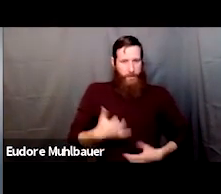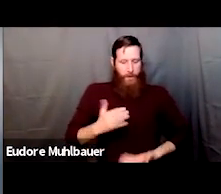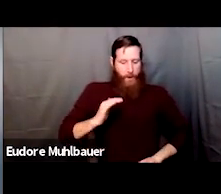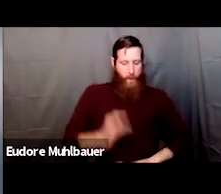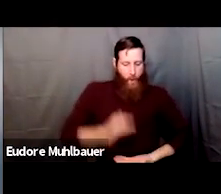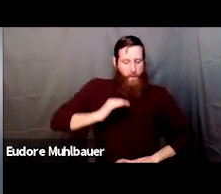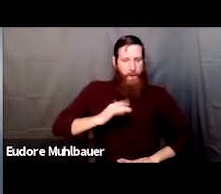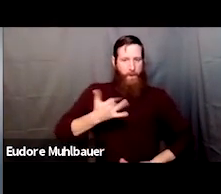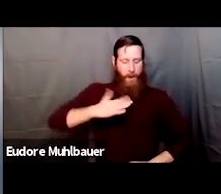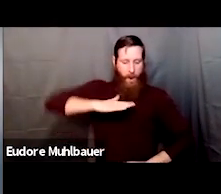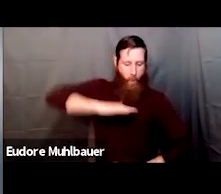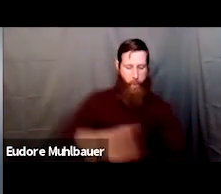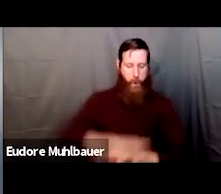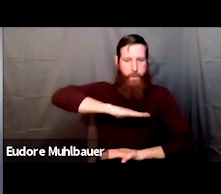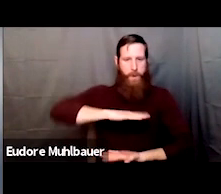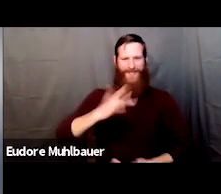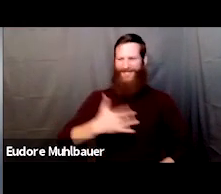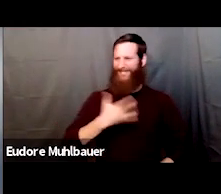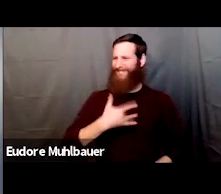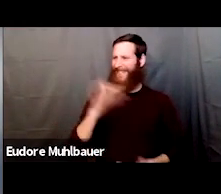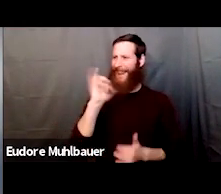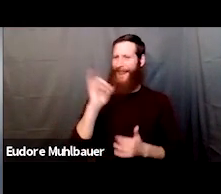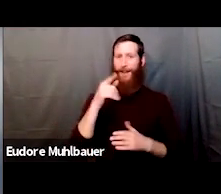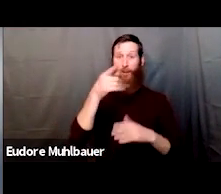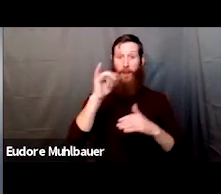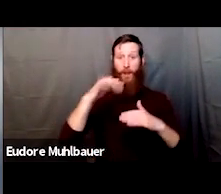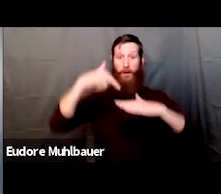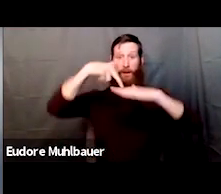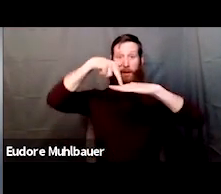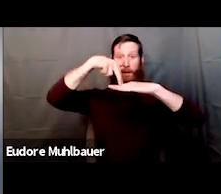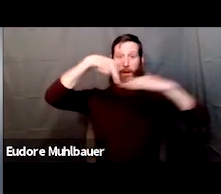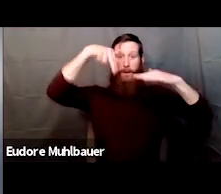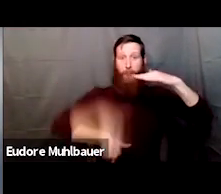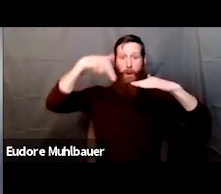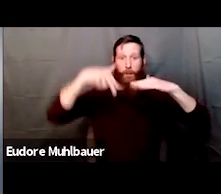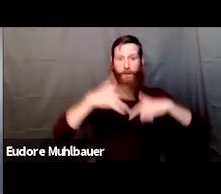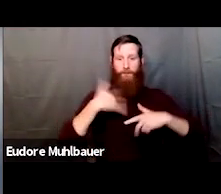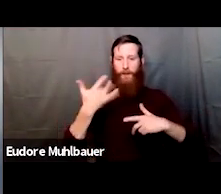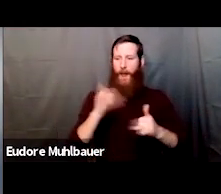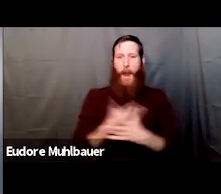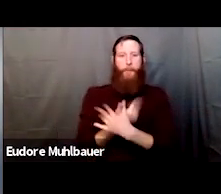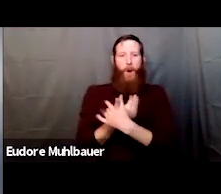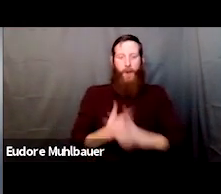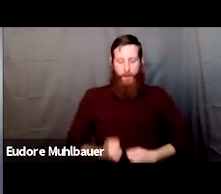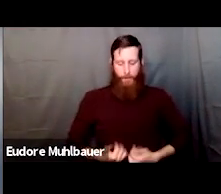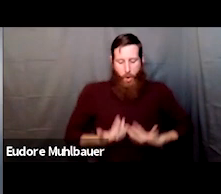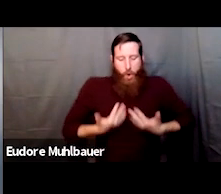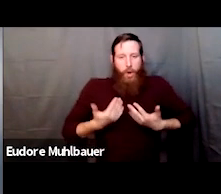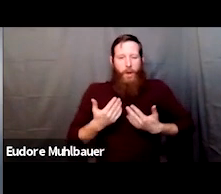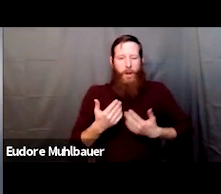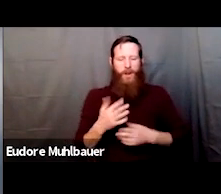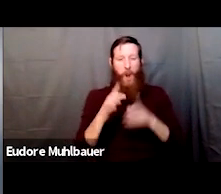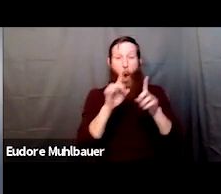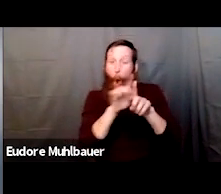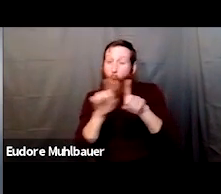Again, it kind of feels like that trap door just opened underneath you, like weird butterflies in your stomach